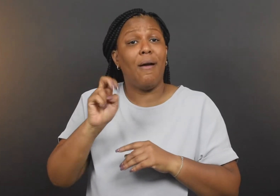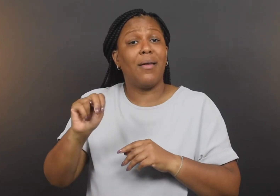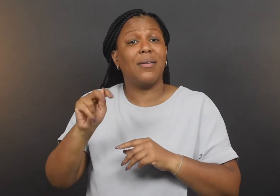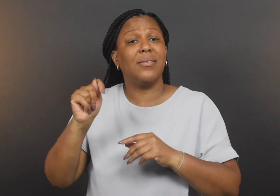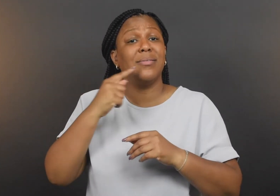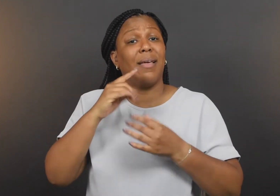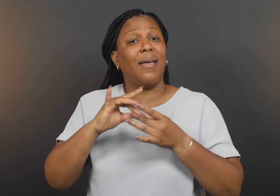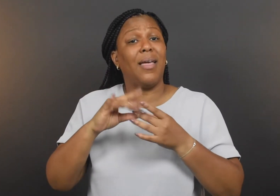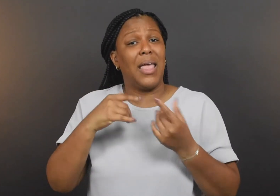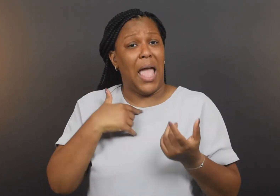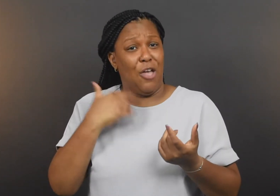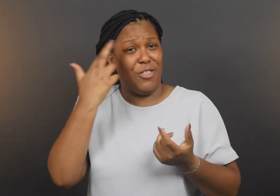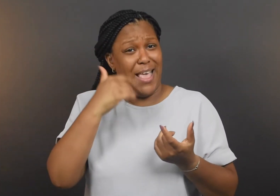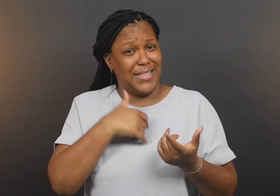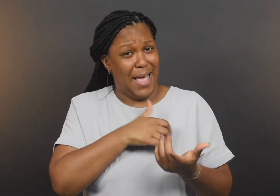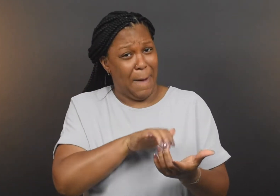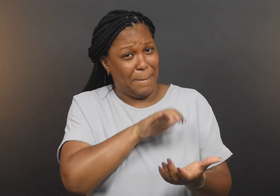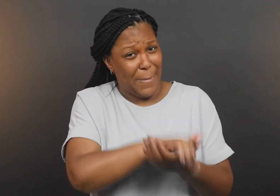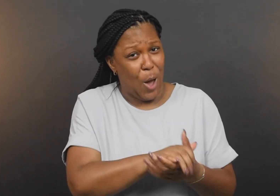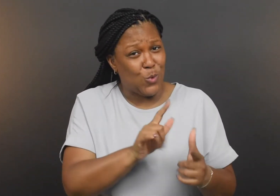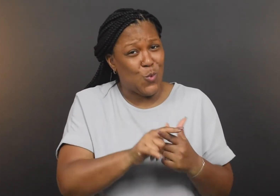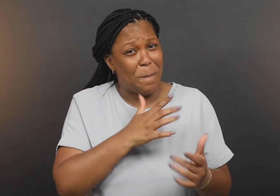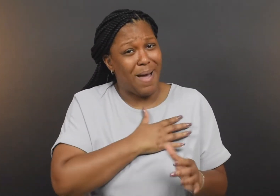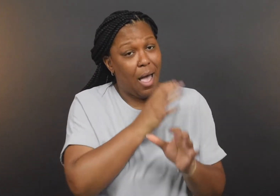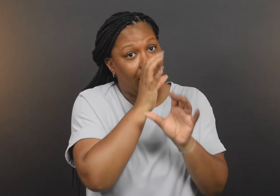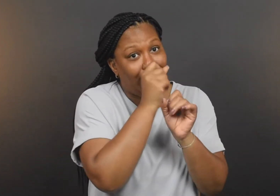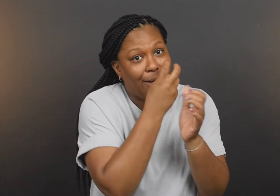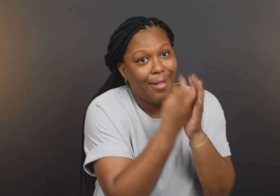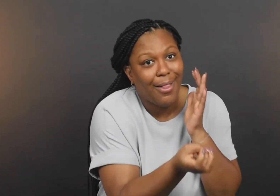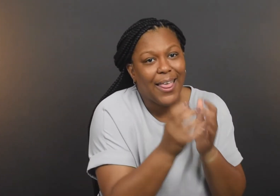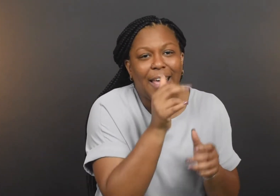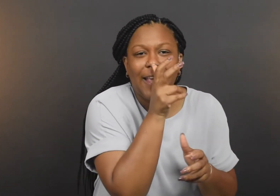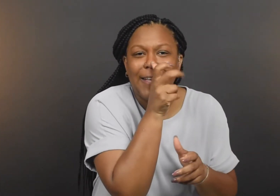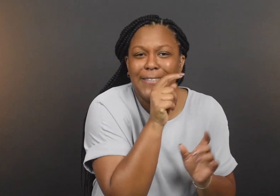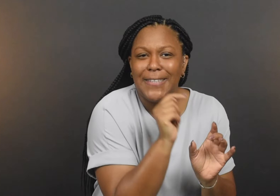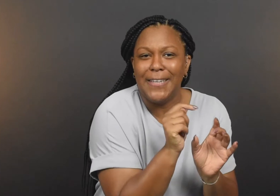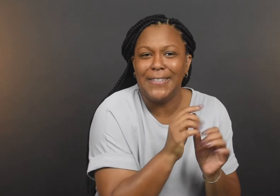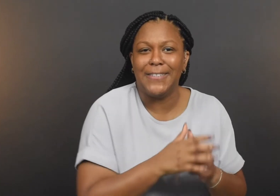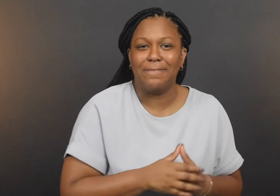“I realized I could marry my interest in the medical field with my interest in insects,”